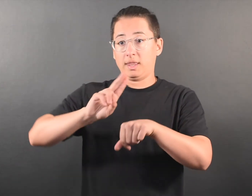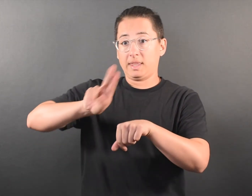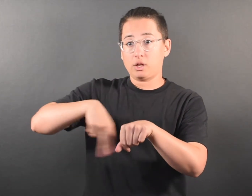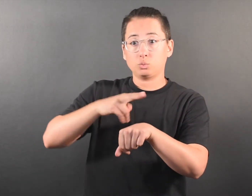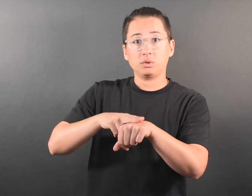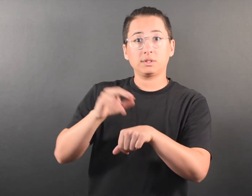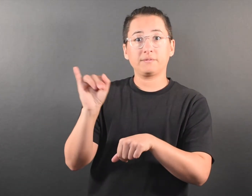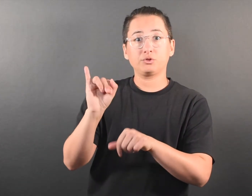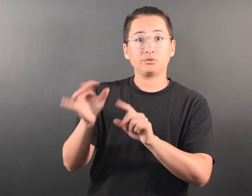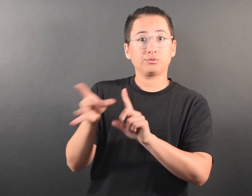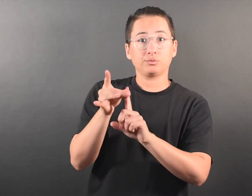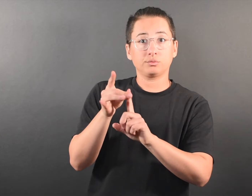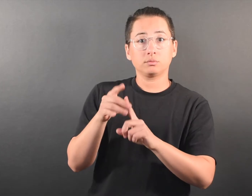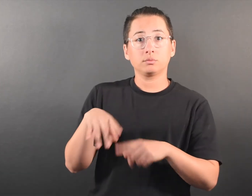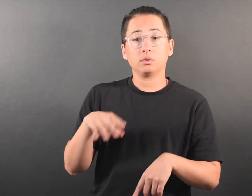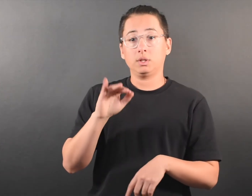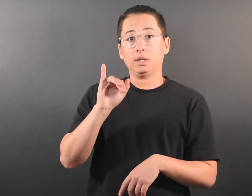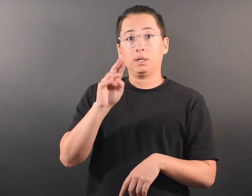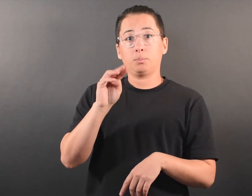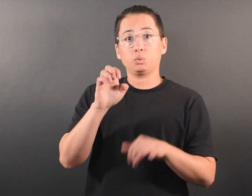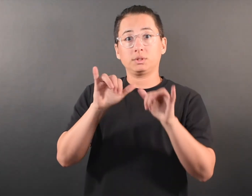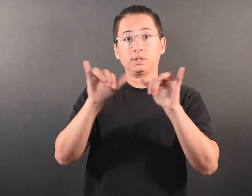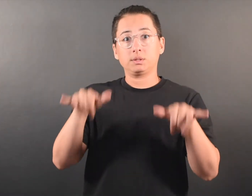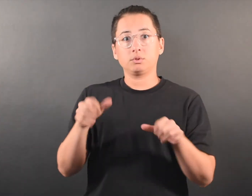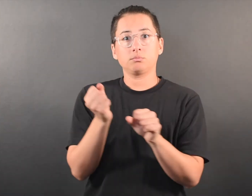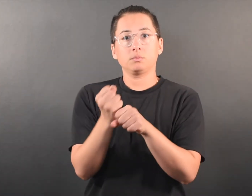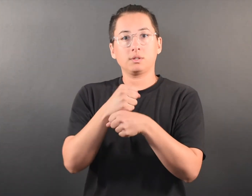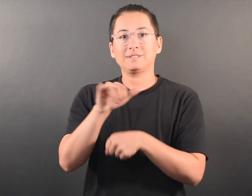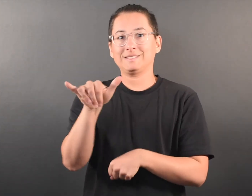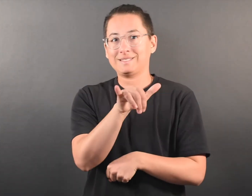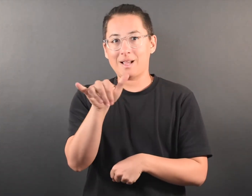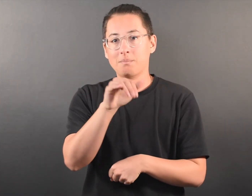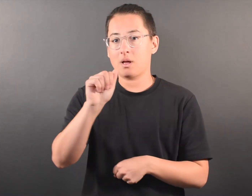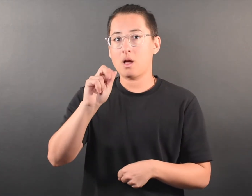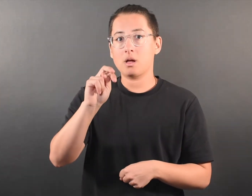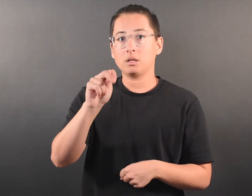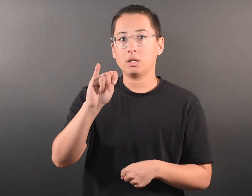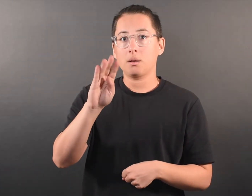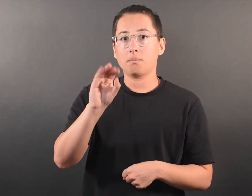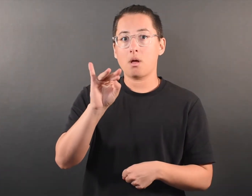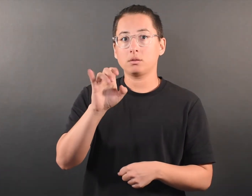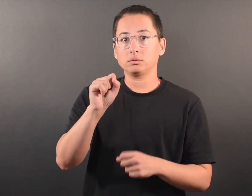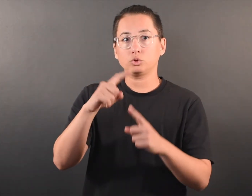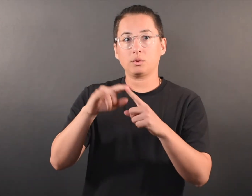During natural infection, the immune system generates the same antibodies to the spike